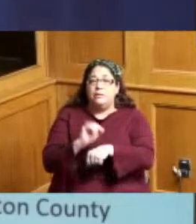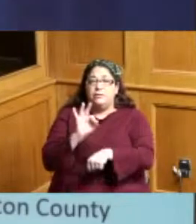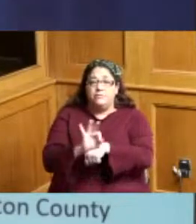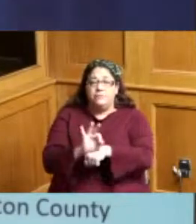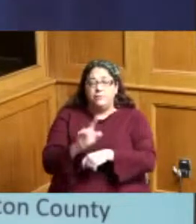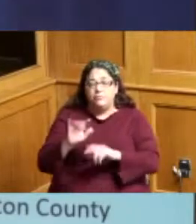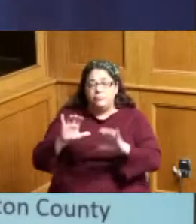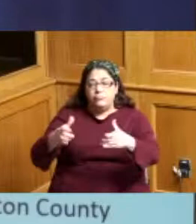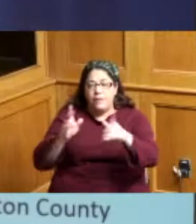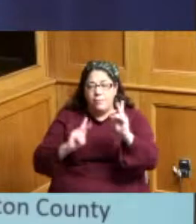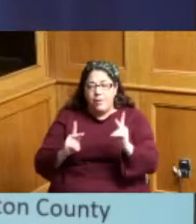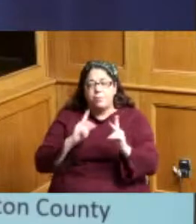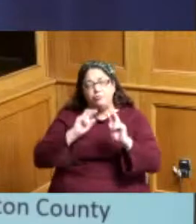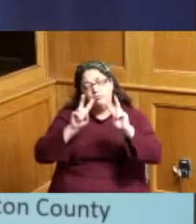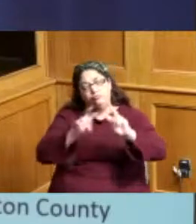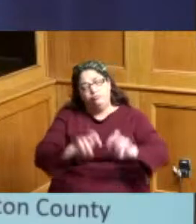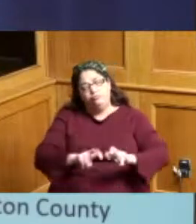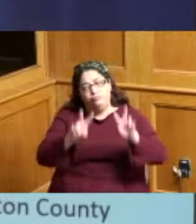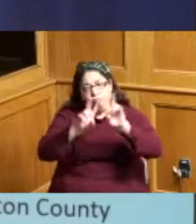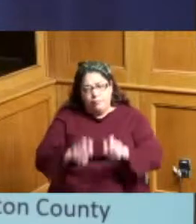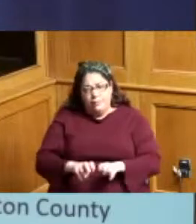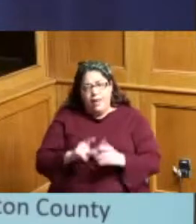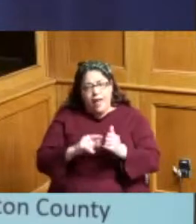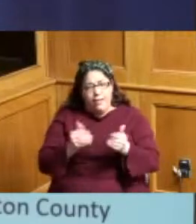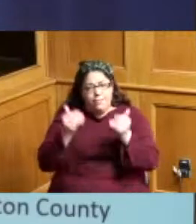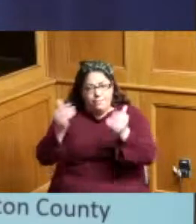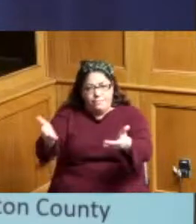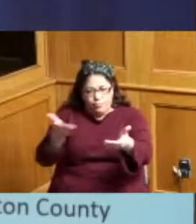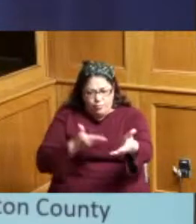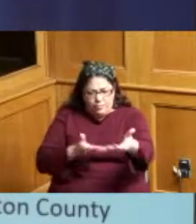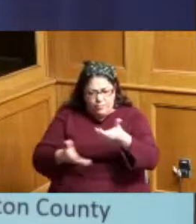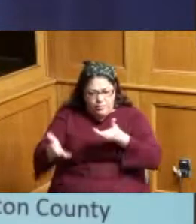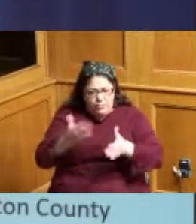an impervious surface fee and bring forward recommendations to the Board